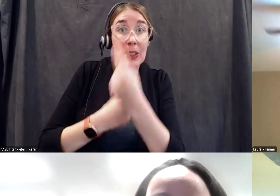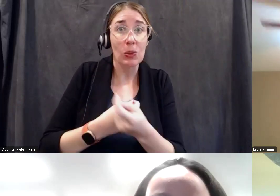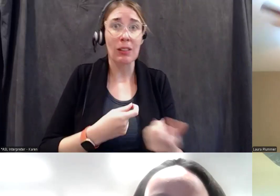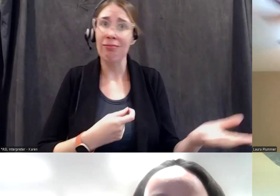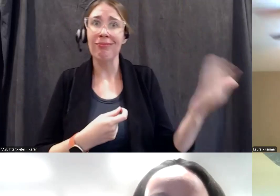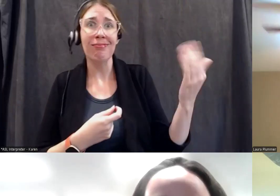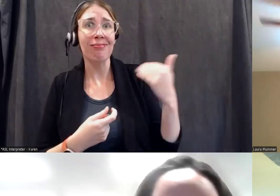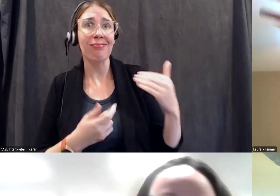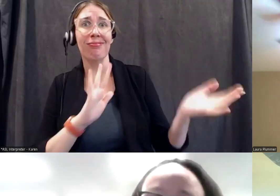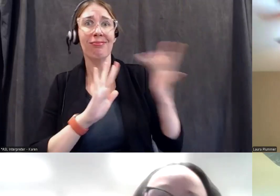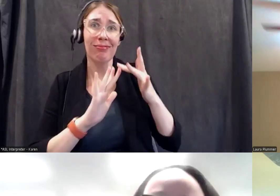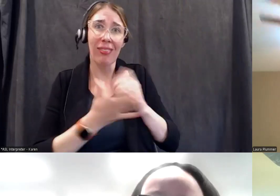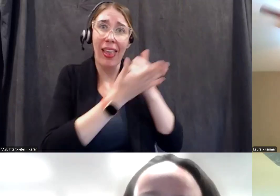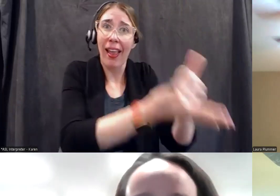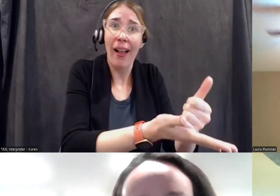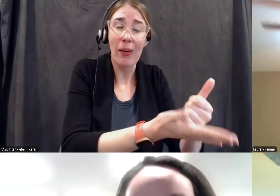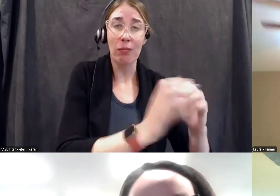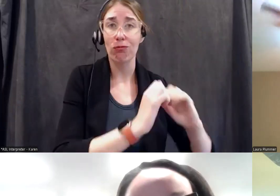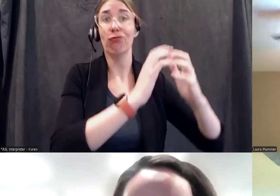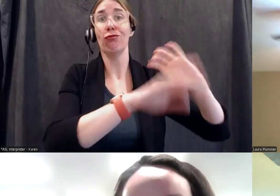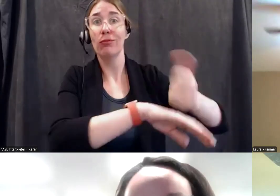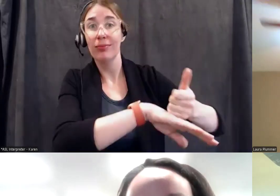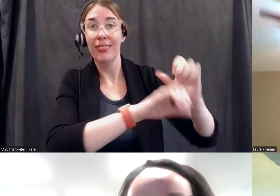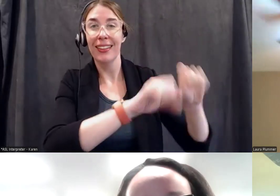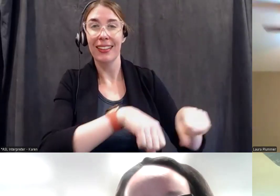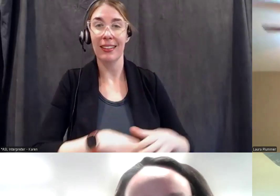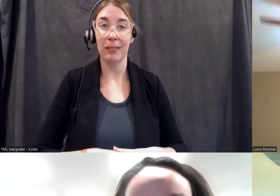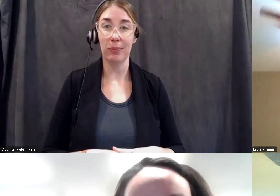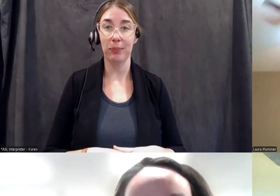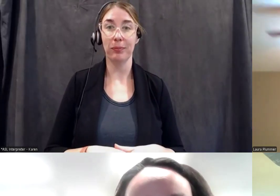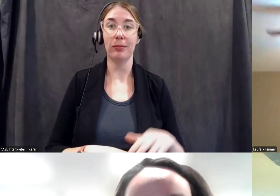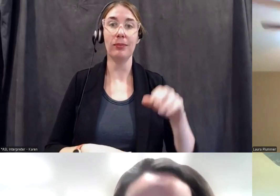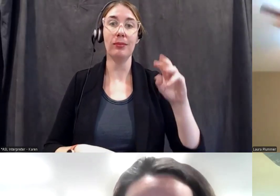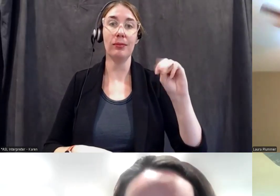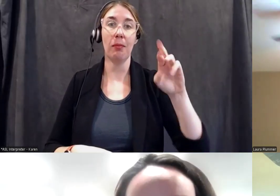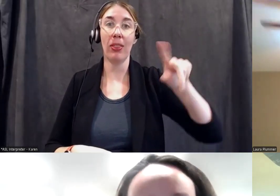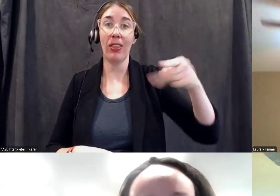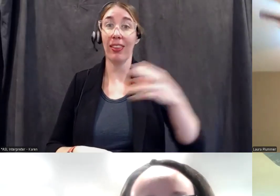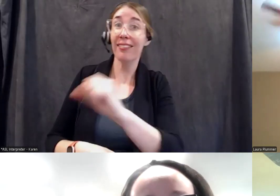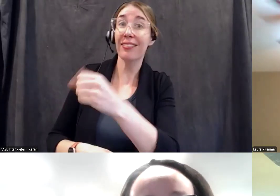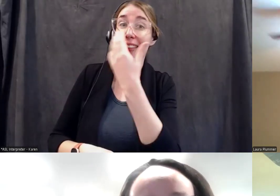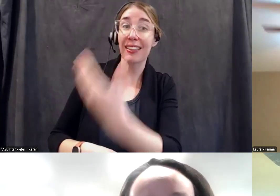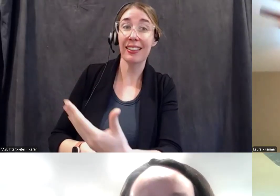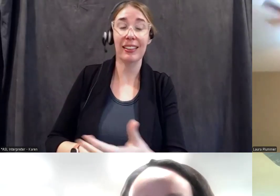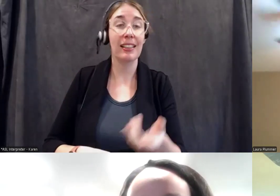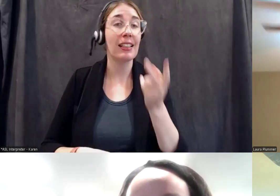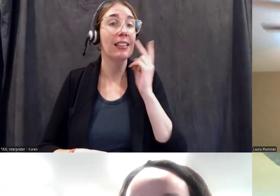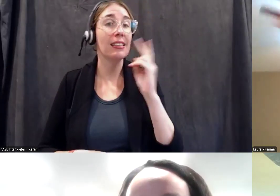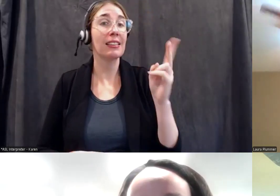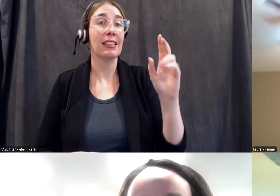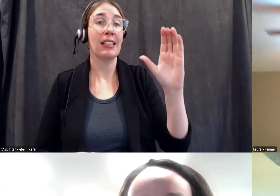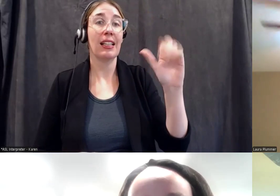can to help you guys get off on right foot. >> Laura: I see Casey shared she wouldn't